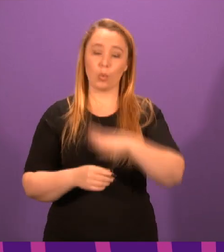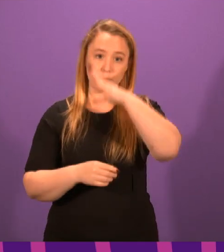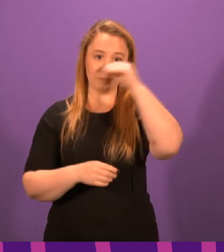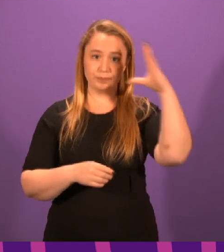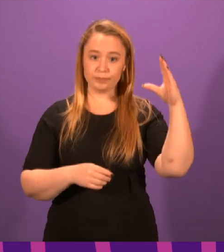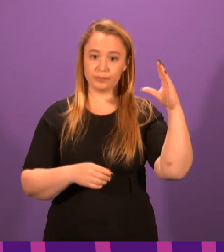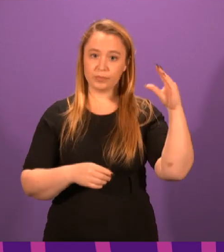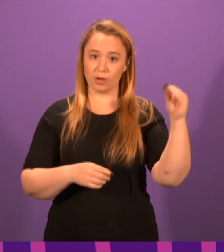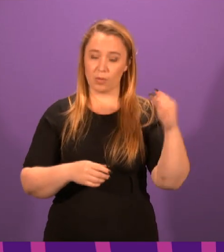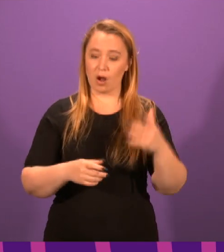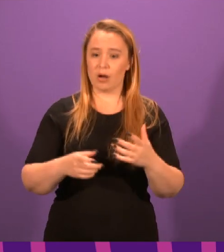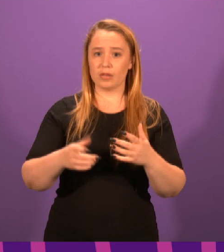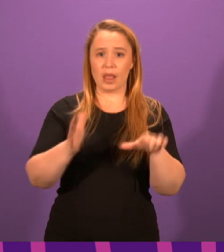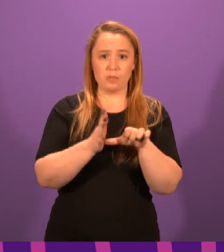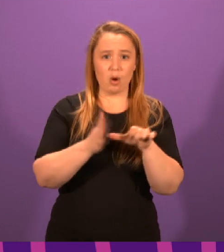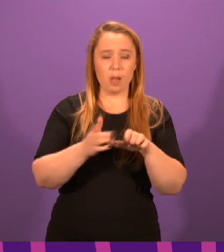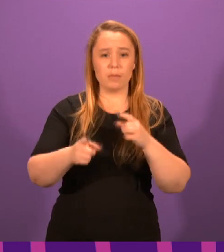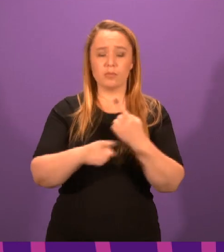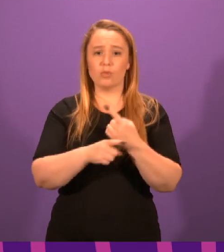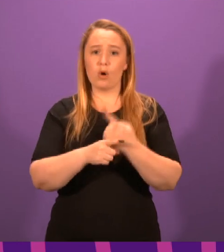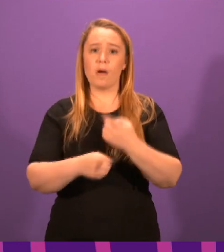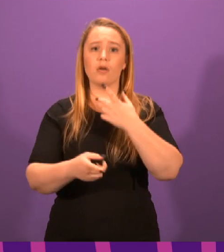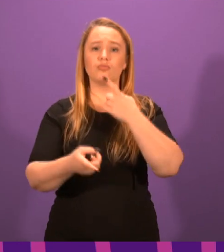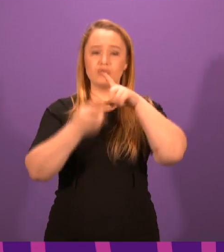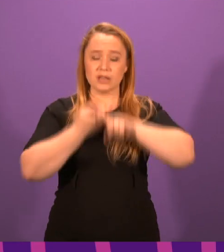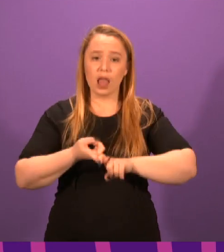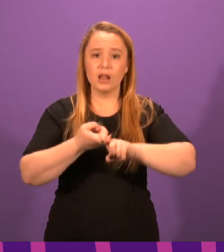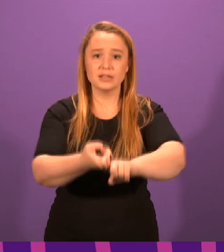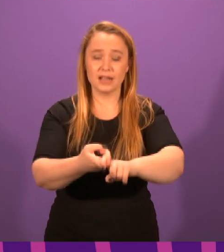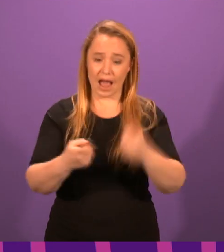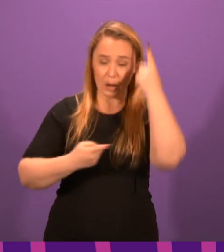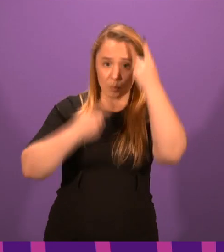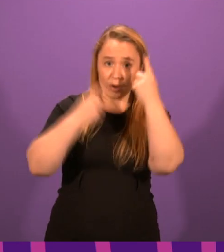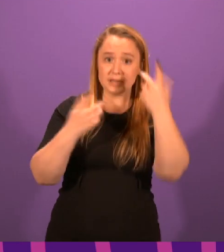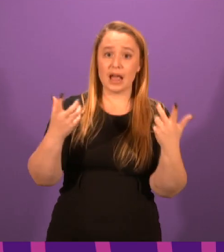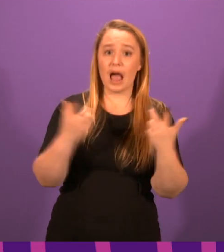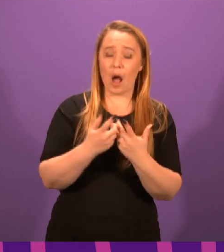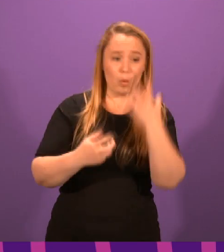fears about resilience and their ability to deliver the expanded flu vaccination programme.